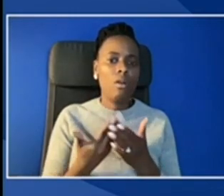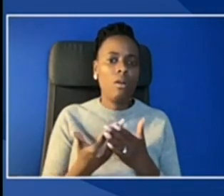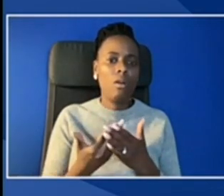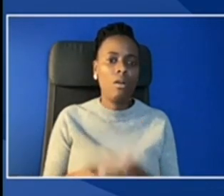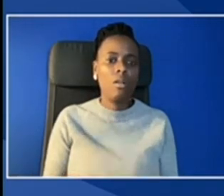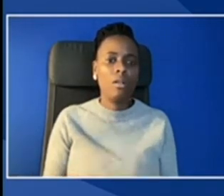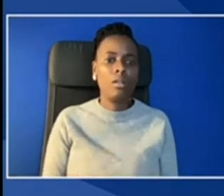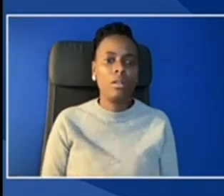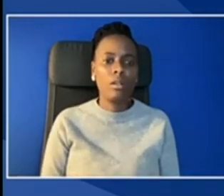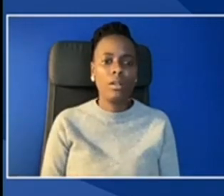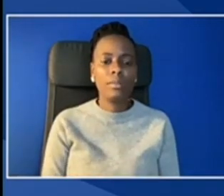Thank you, Sabrina.